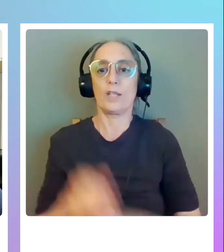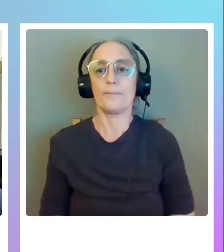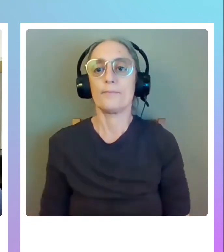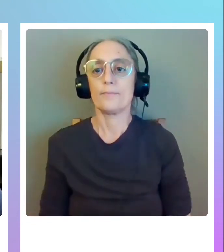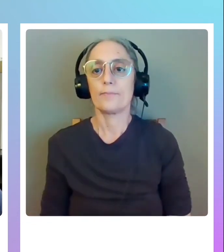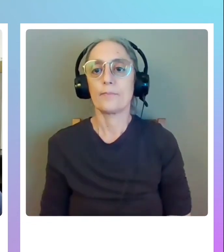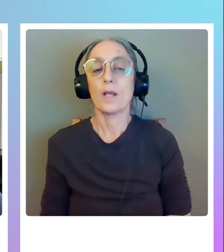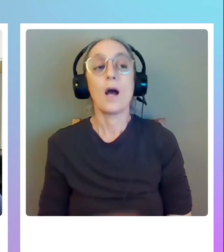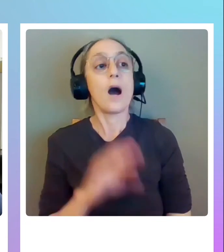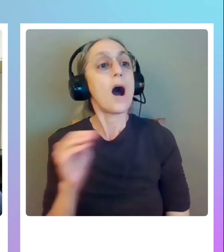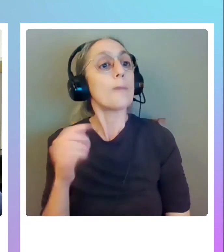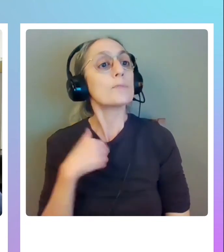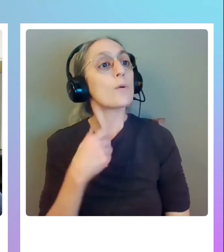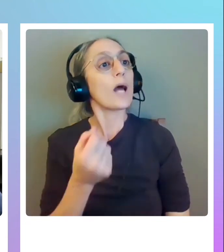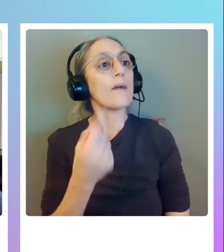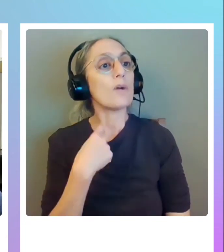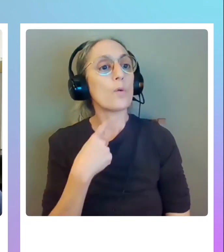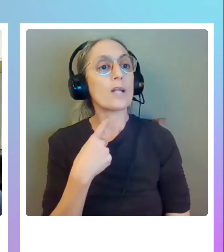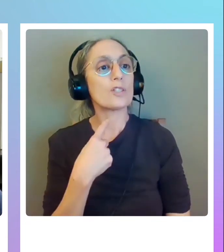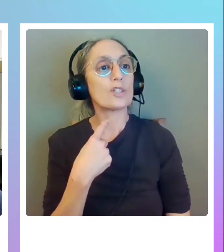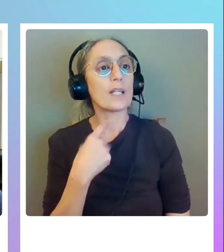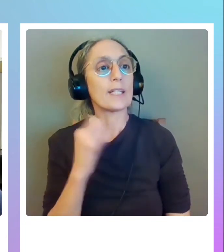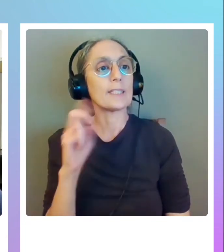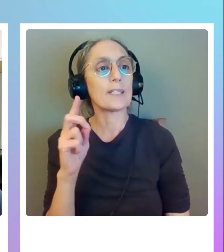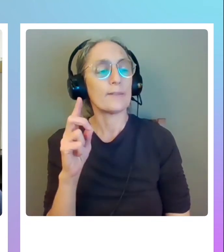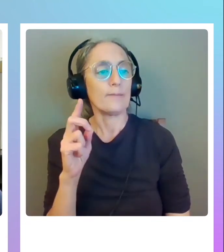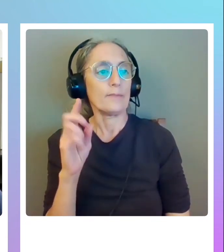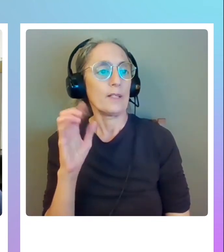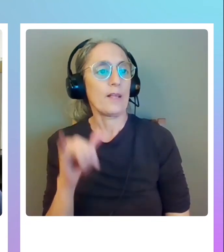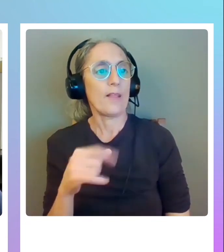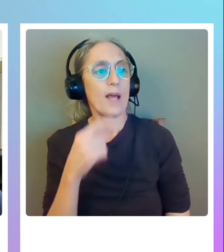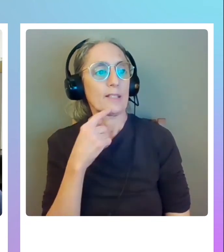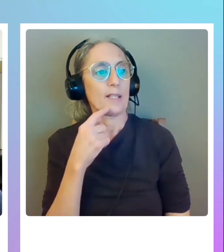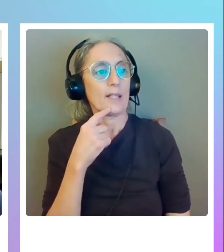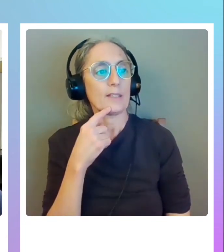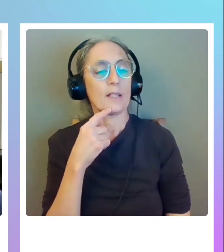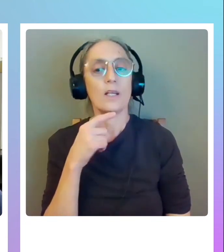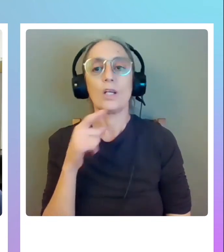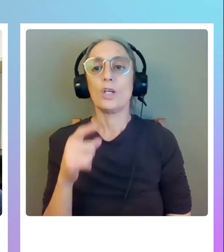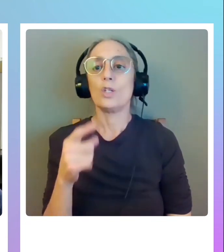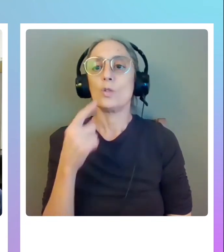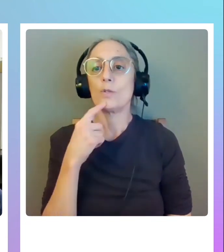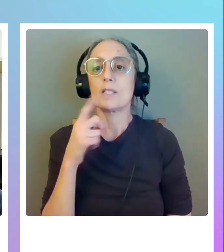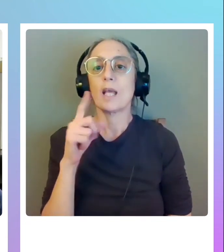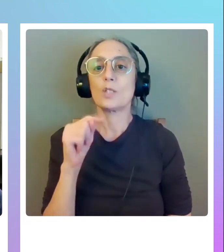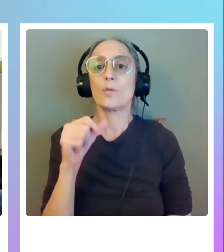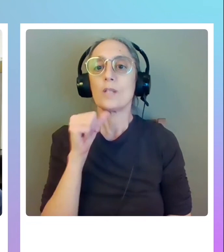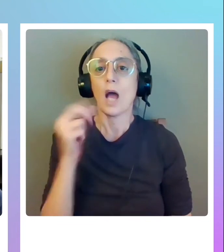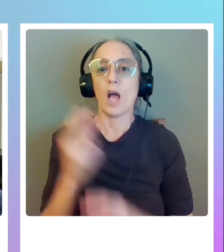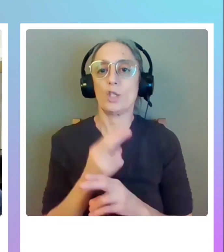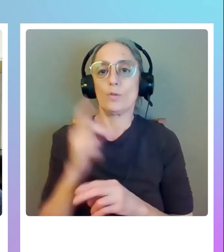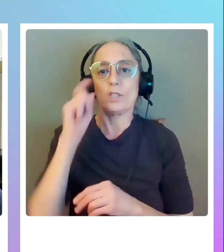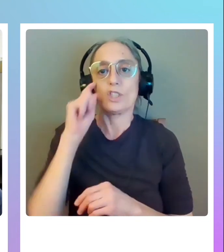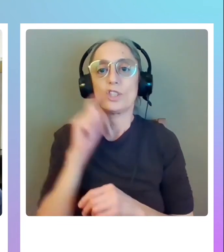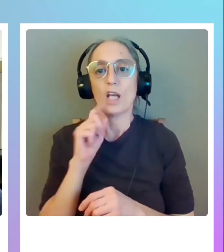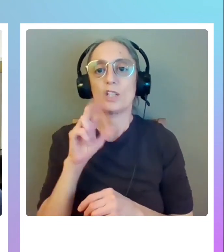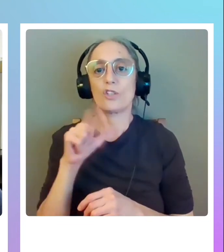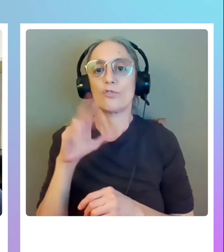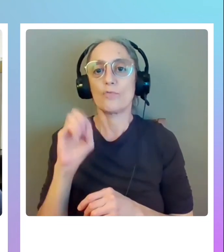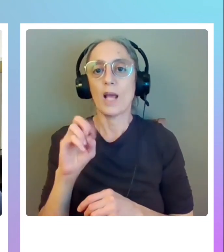So we have a question that says, "You say do not use gender, race, disability, et cetera